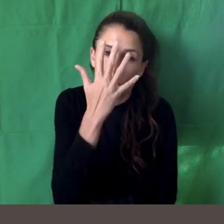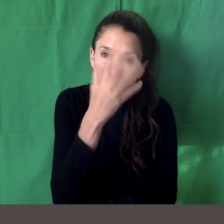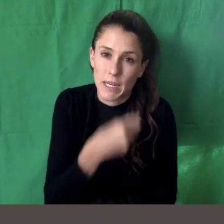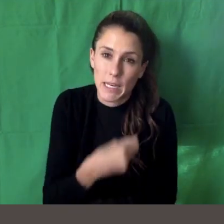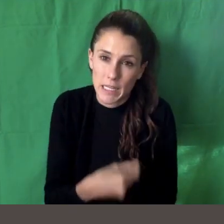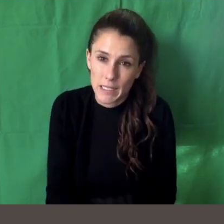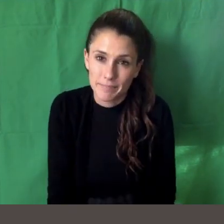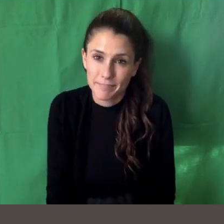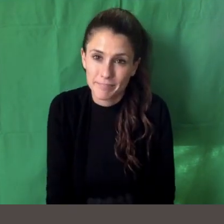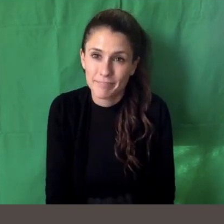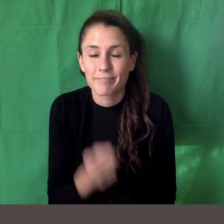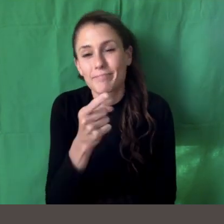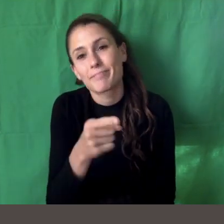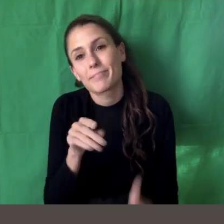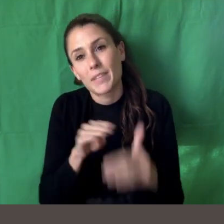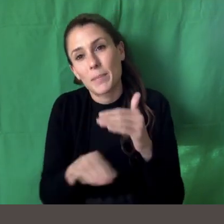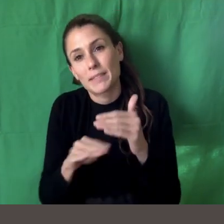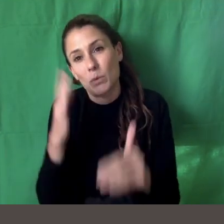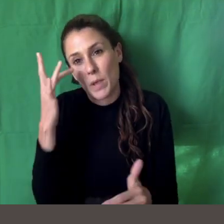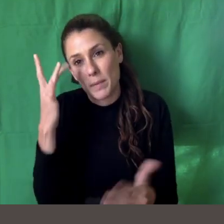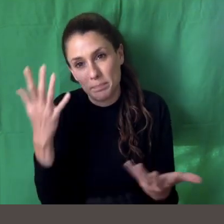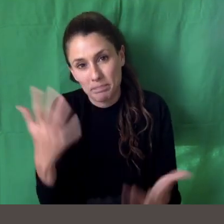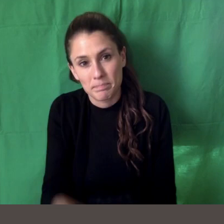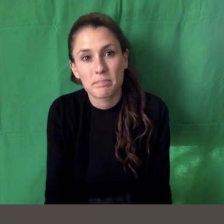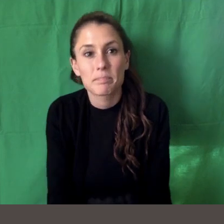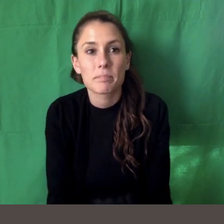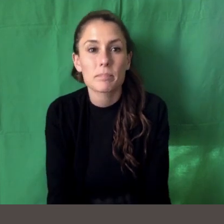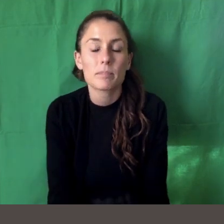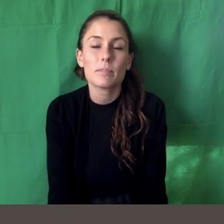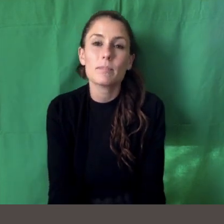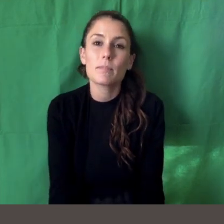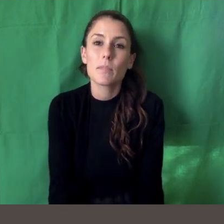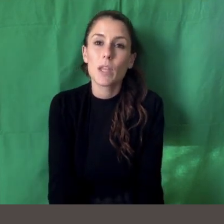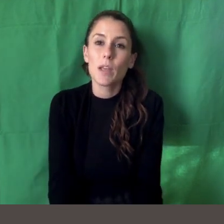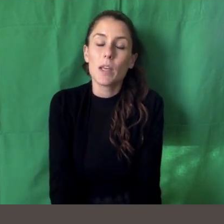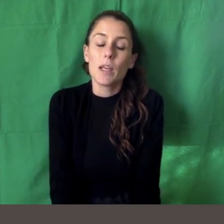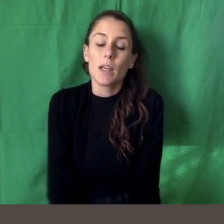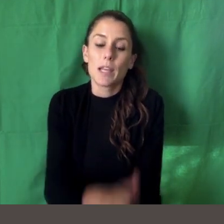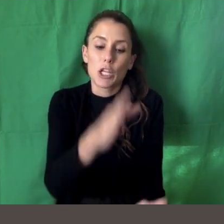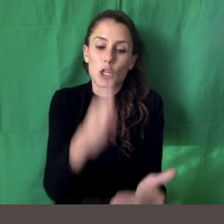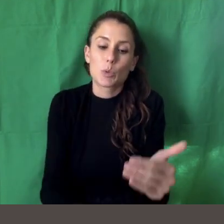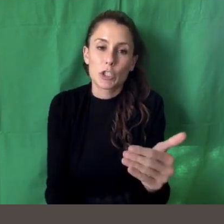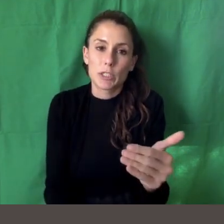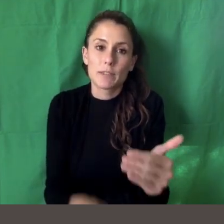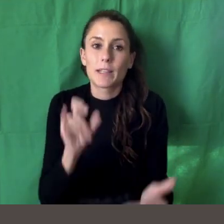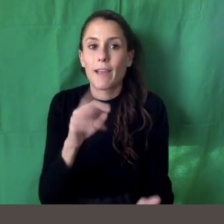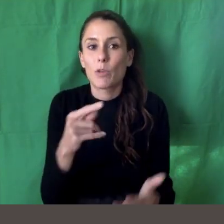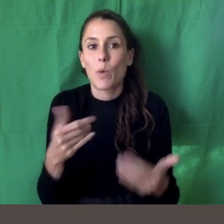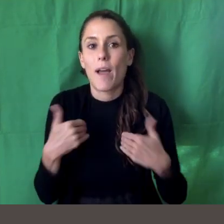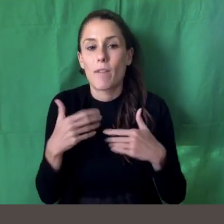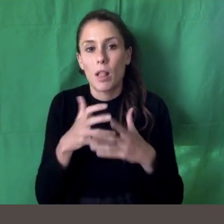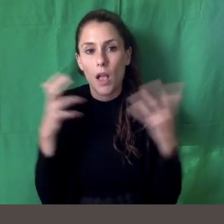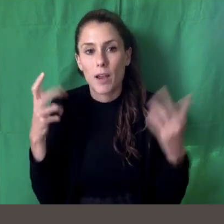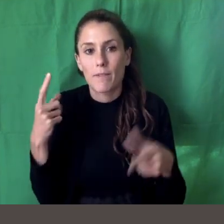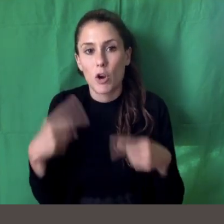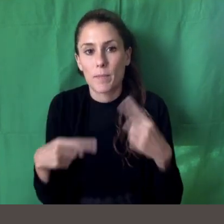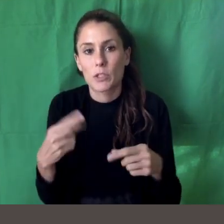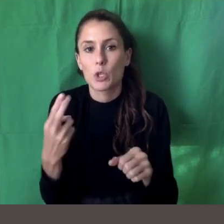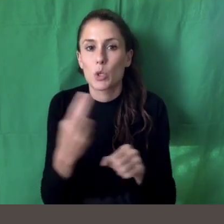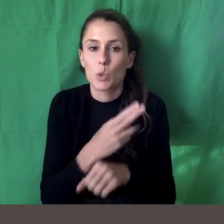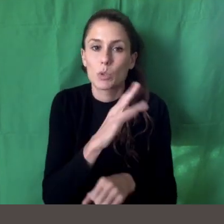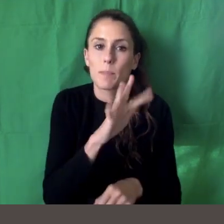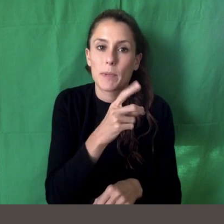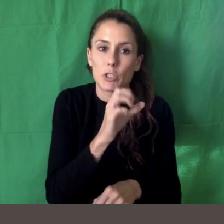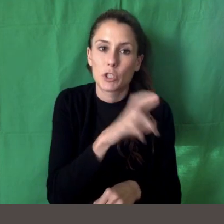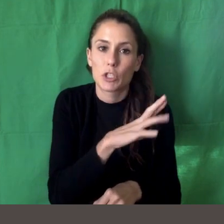not going to be pretty and this is basically why. In conclusion, if you have a lot of arguments